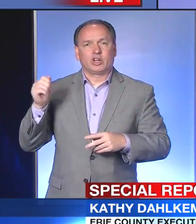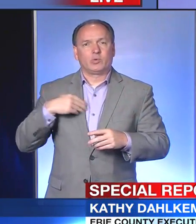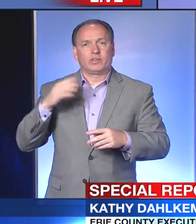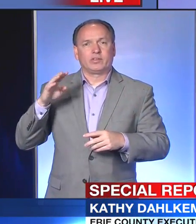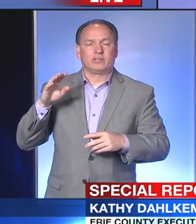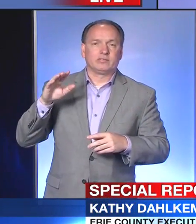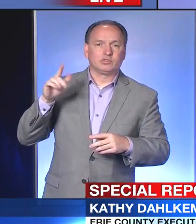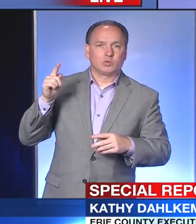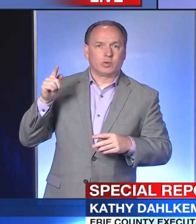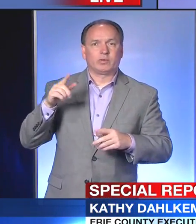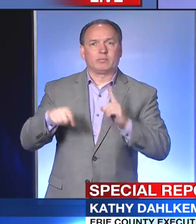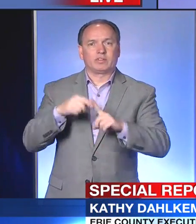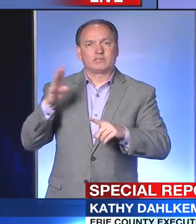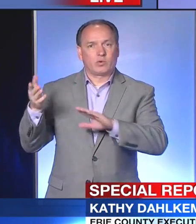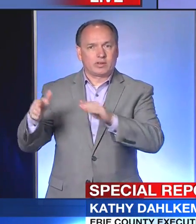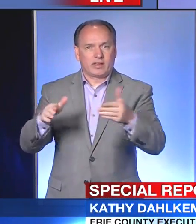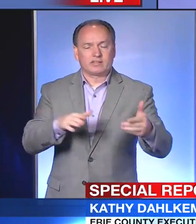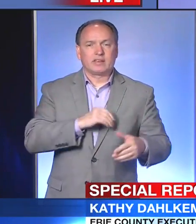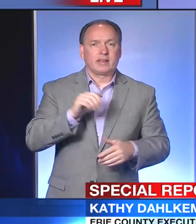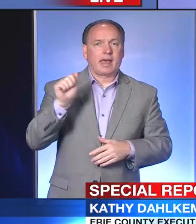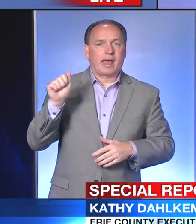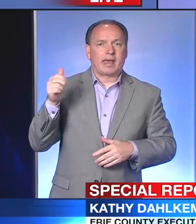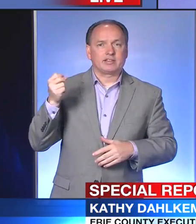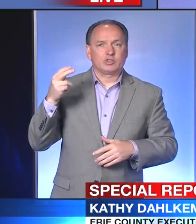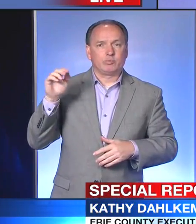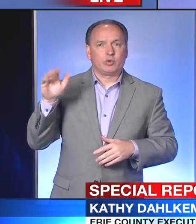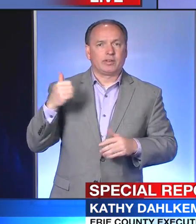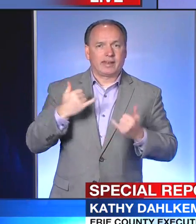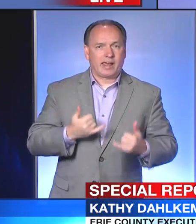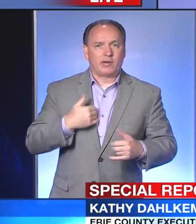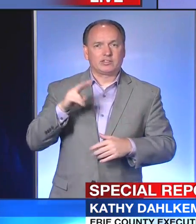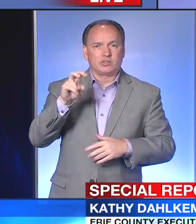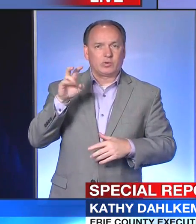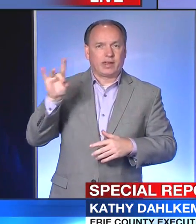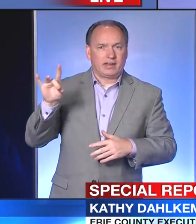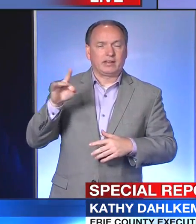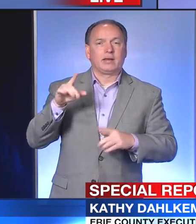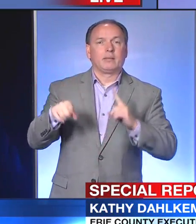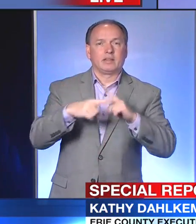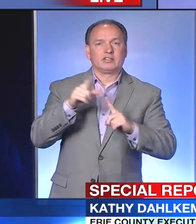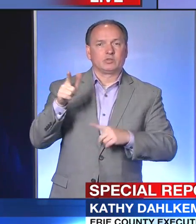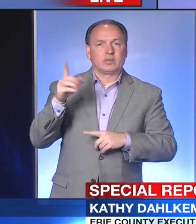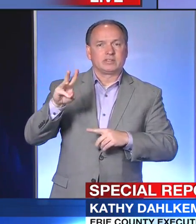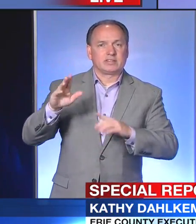FA NAY GO COUNTY WITH SEVEN CASES AND WARREN COUNTY WITH TWO. CHAUTAUQUA COUNTY WITH 44 CASES AND FOUR DEATHS.